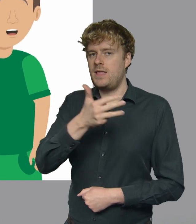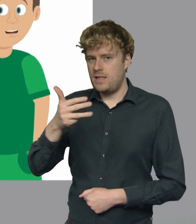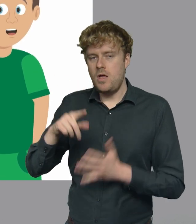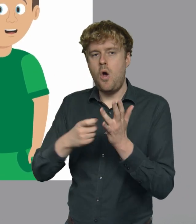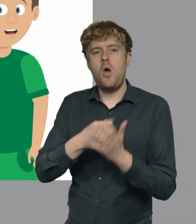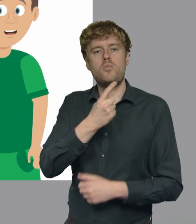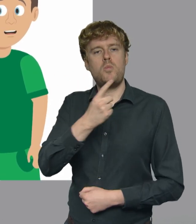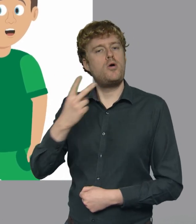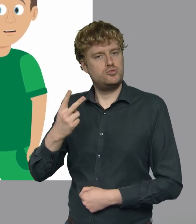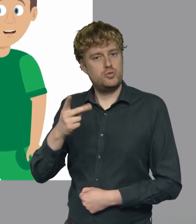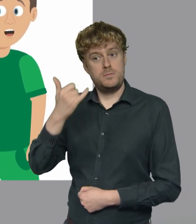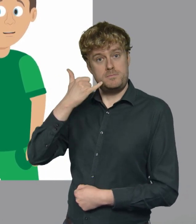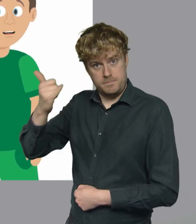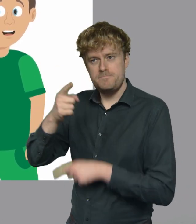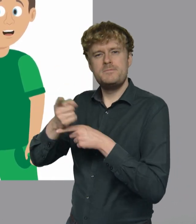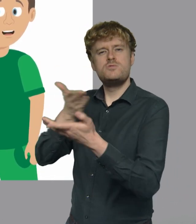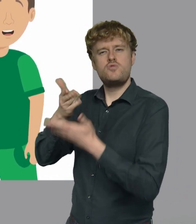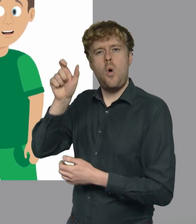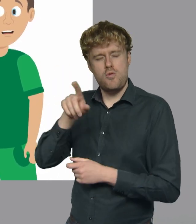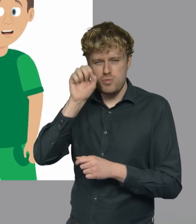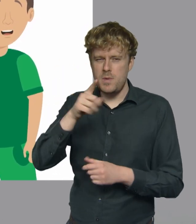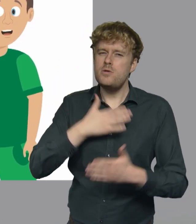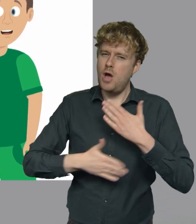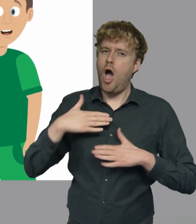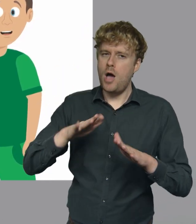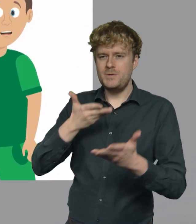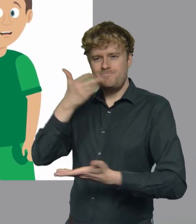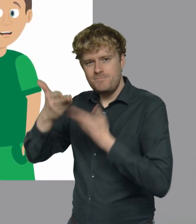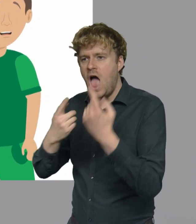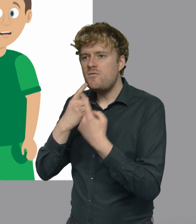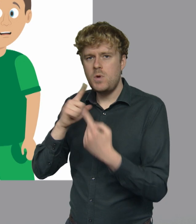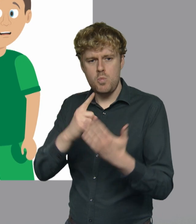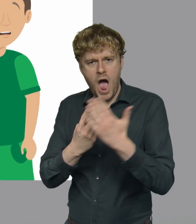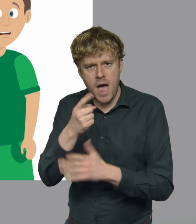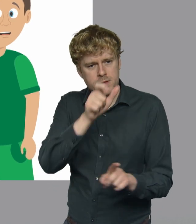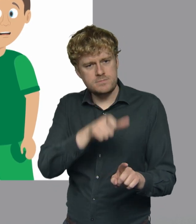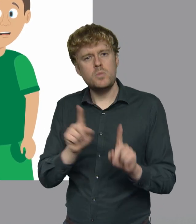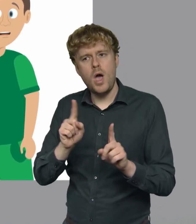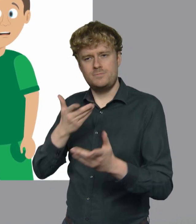Remember to calmly give the call operator the correct information about the casualty and what has happened.